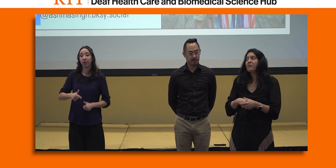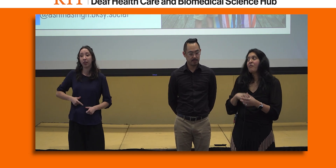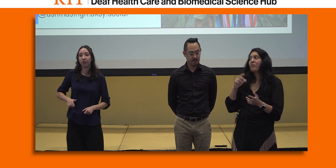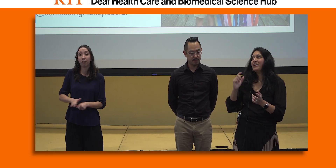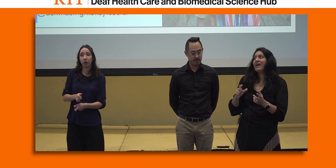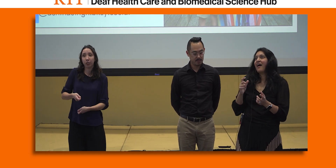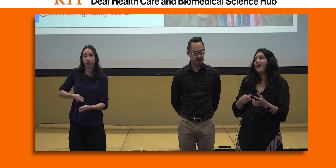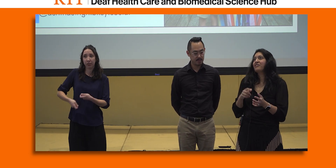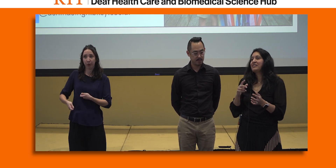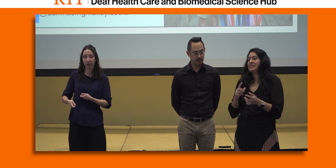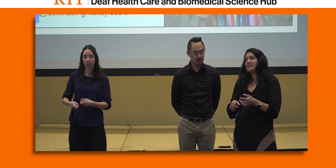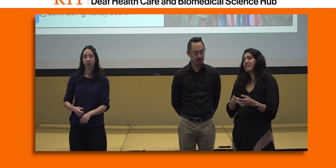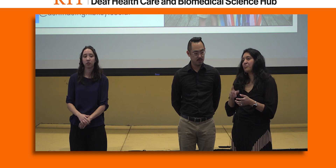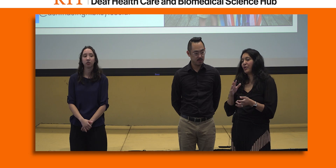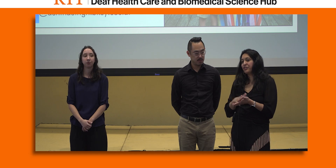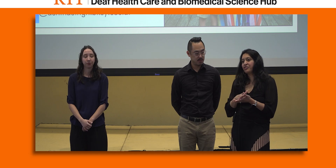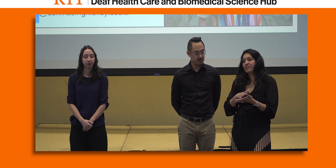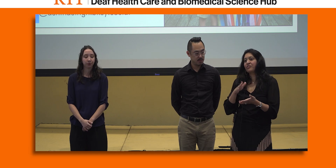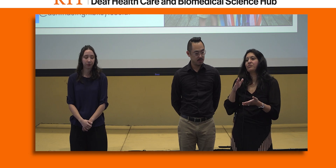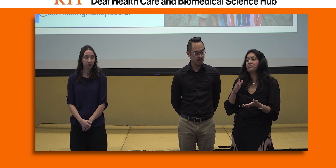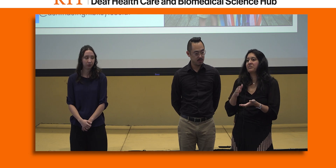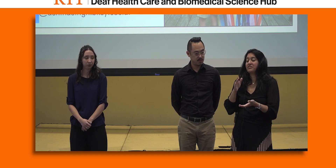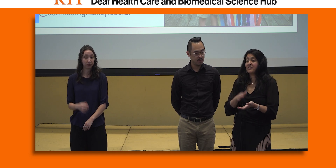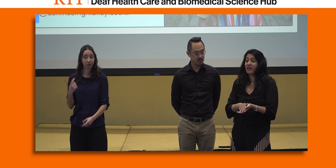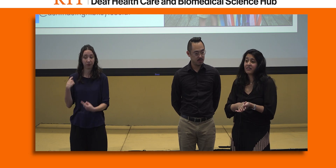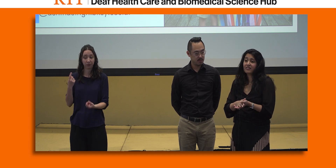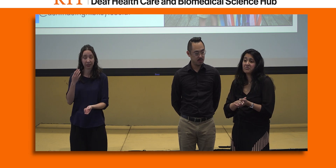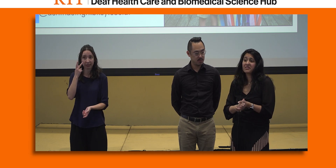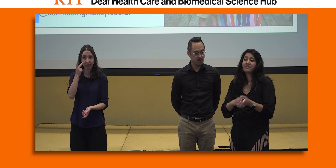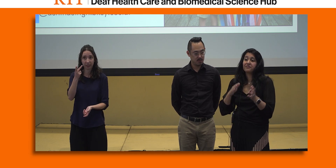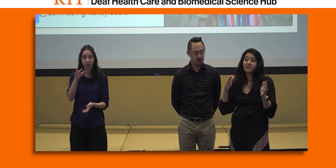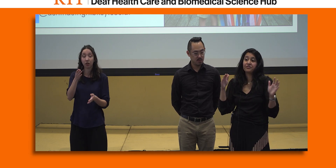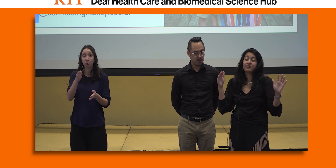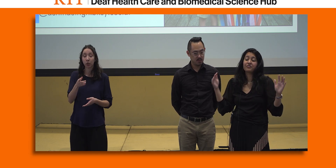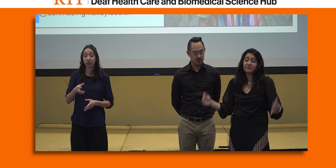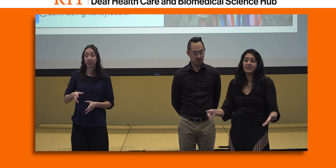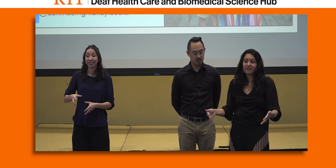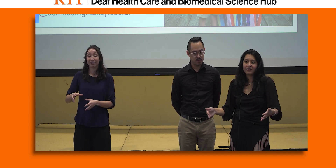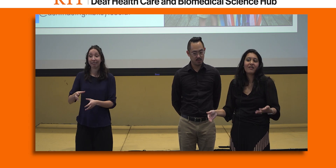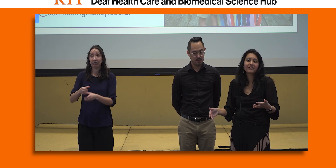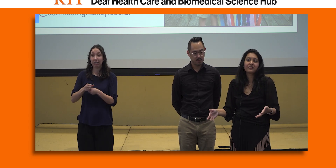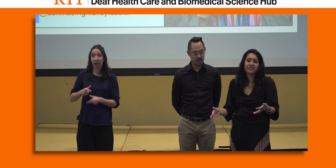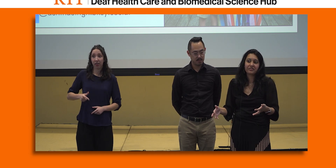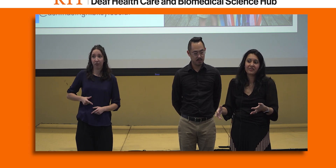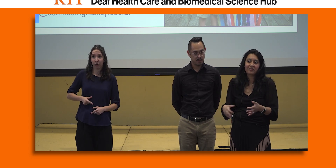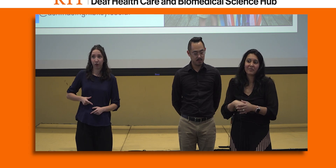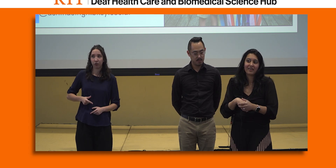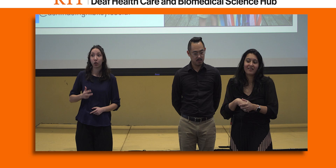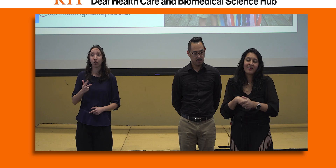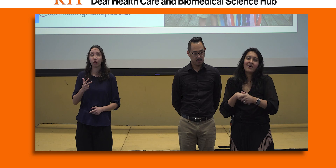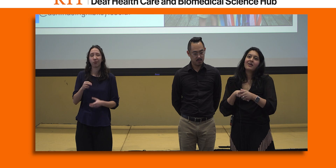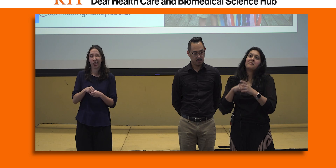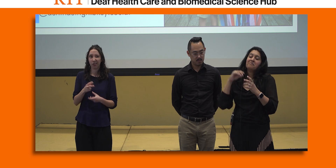so, we have seen that patients who reject within the first three years after a liver transplant